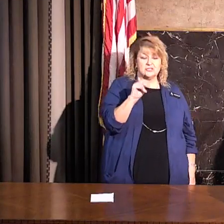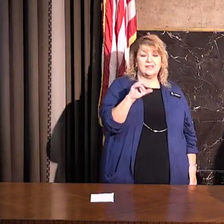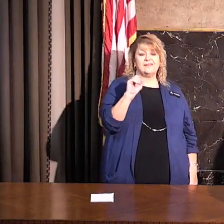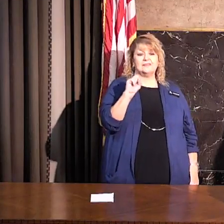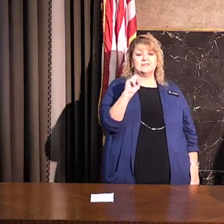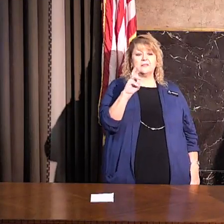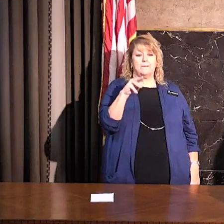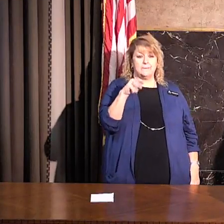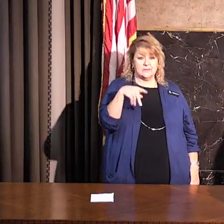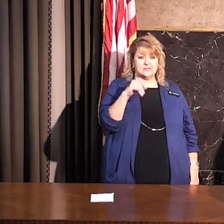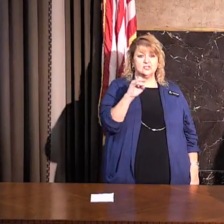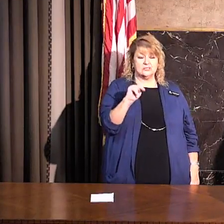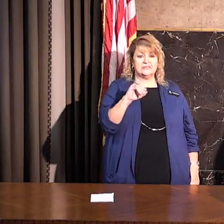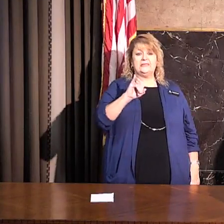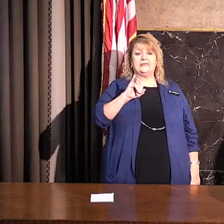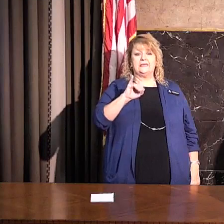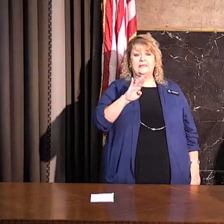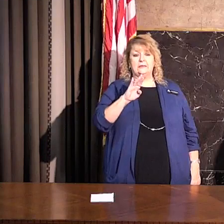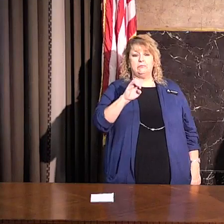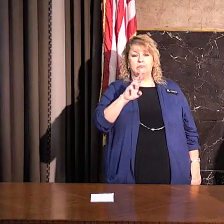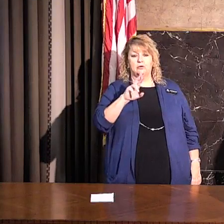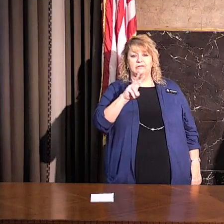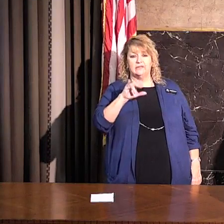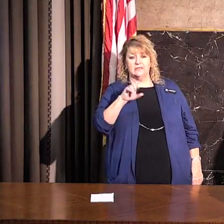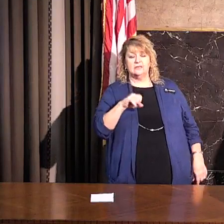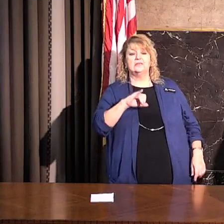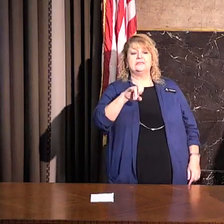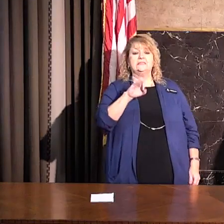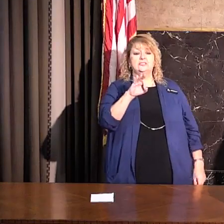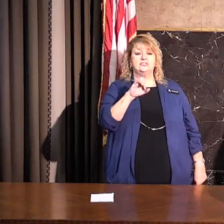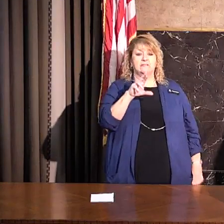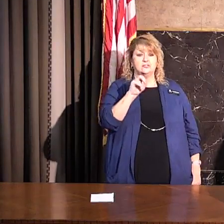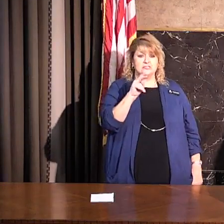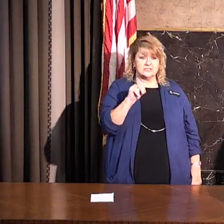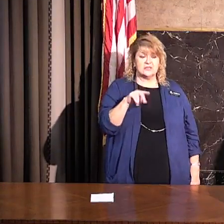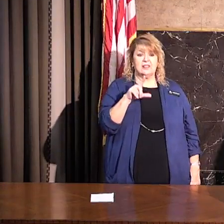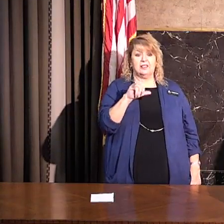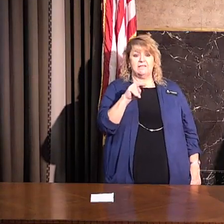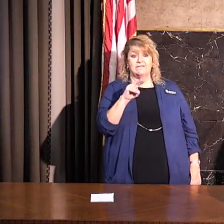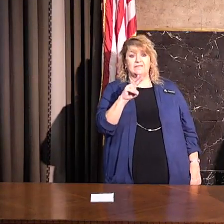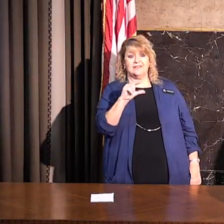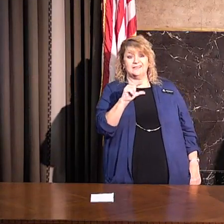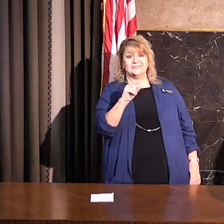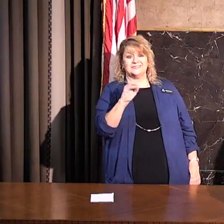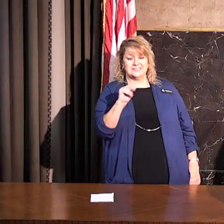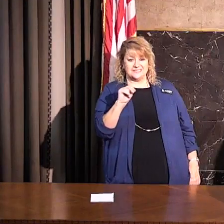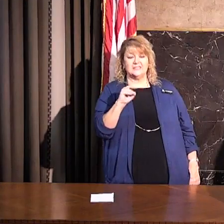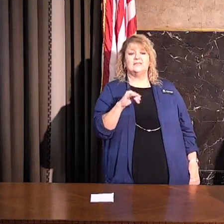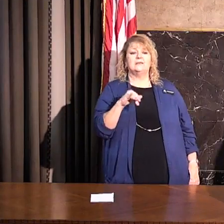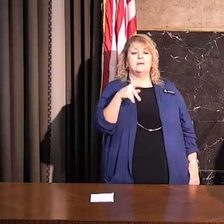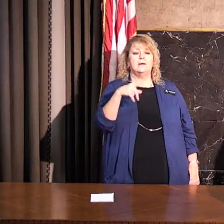assumption. I reveal Jefferson